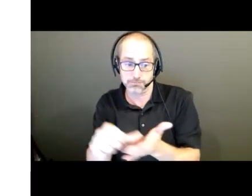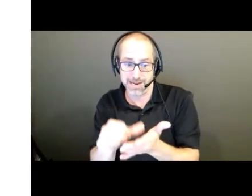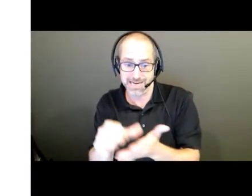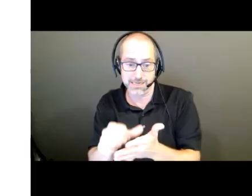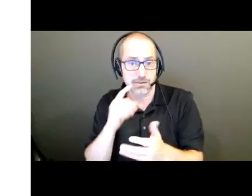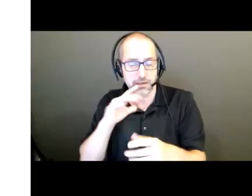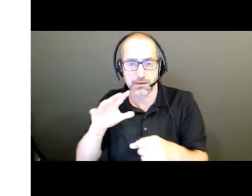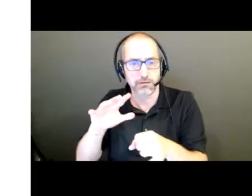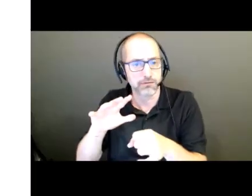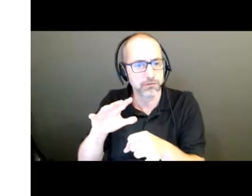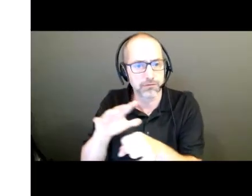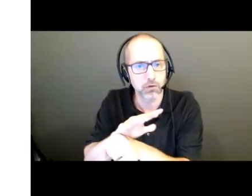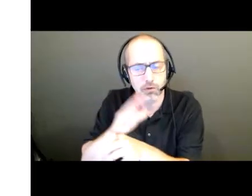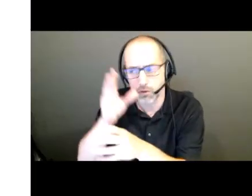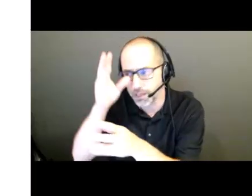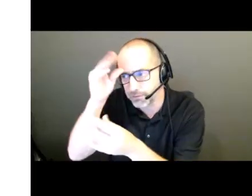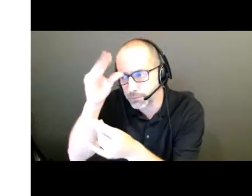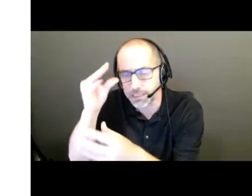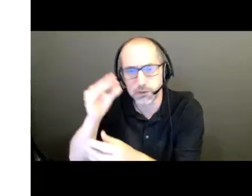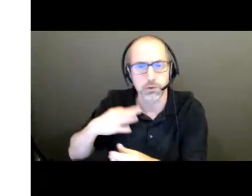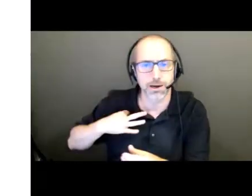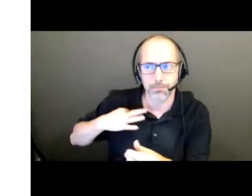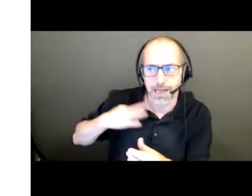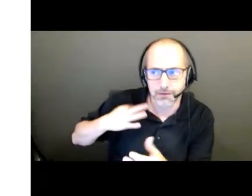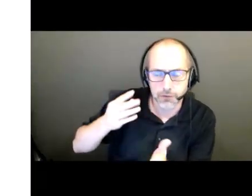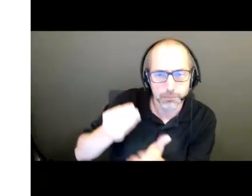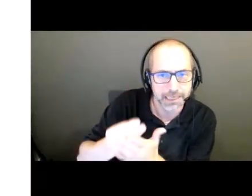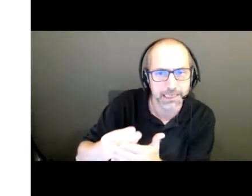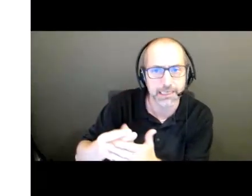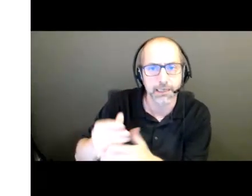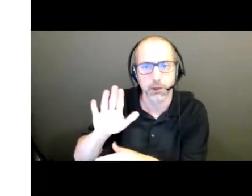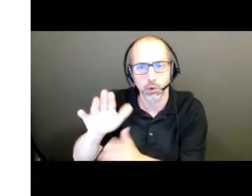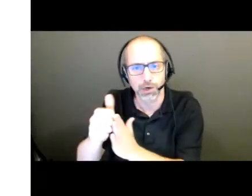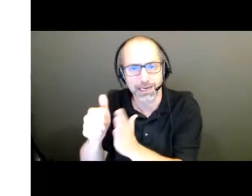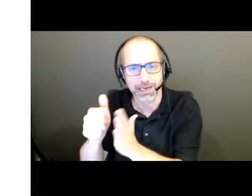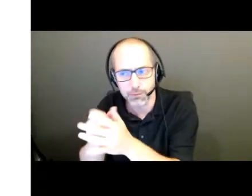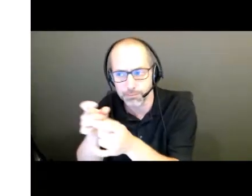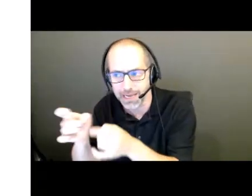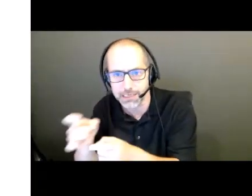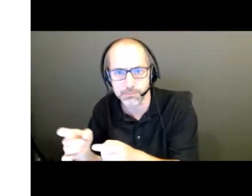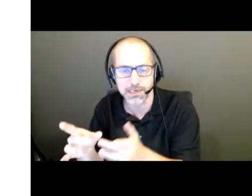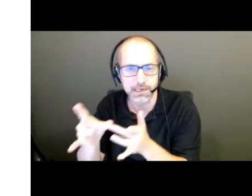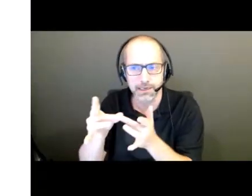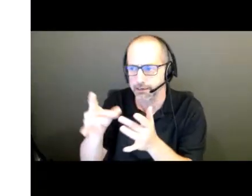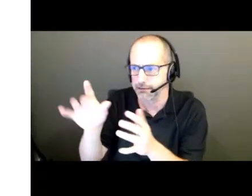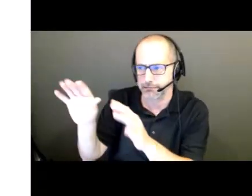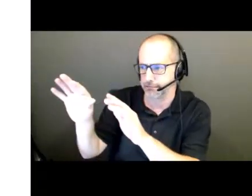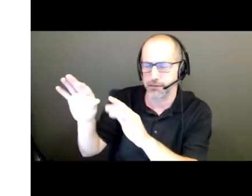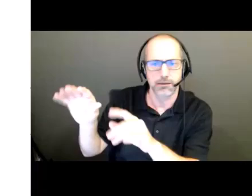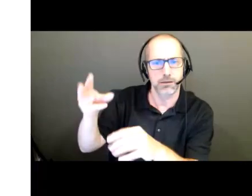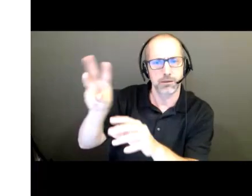funding opportunities, managing your account, navigating the portal, and participating as a peer assessor.